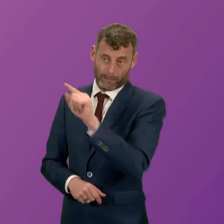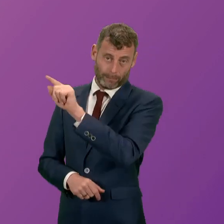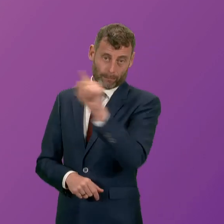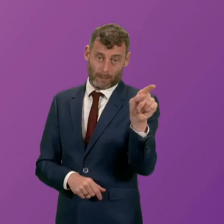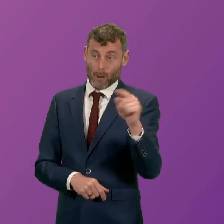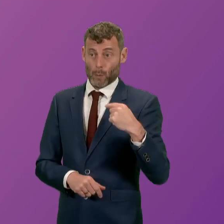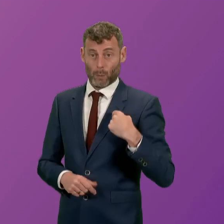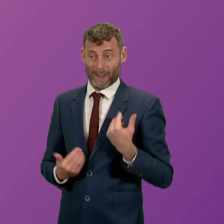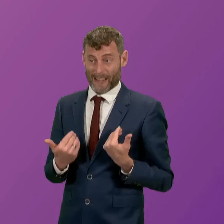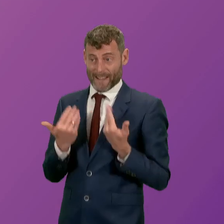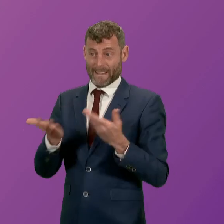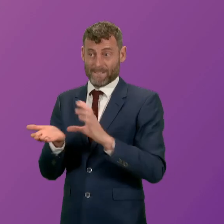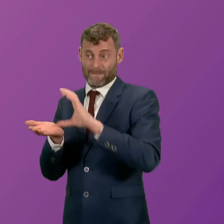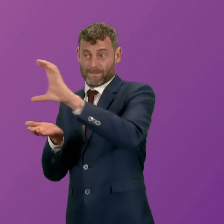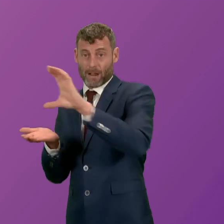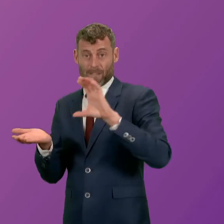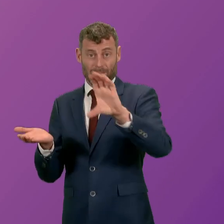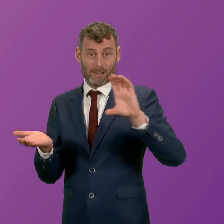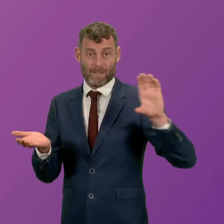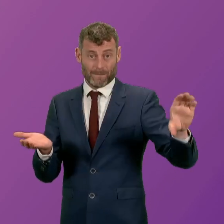allocations that this Parliament makes, and Mr Choudhury was unable